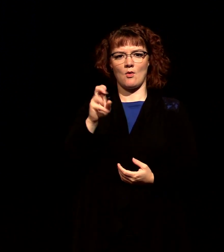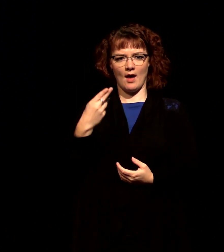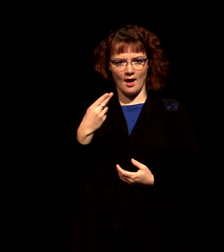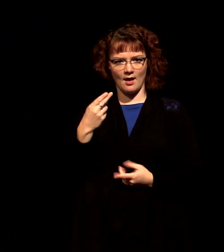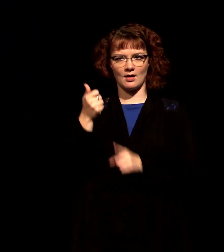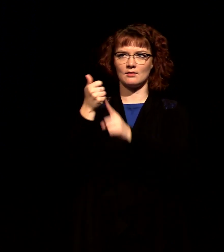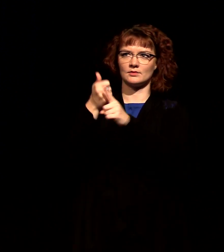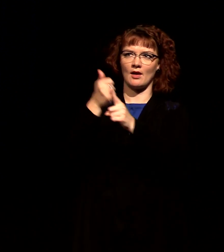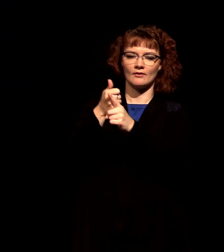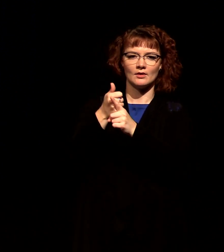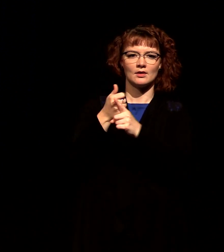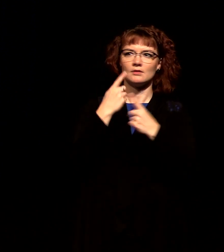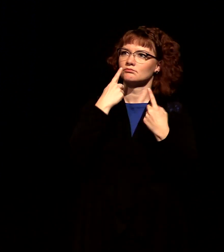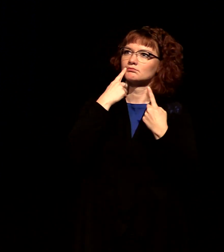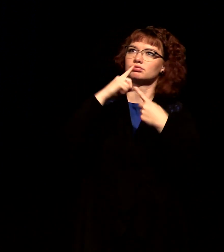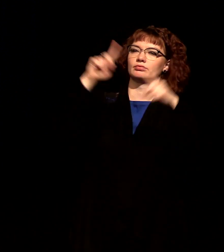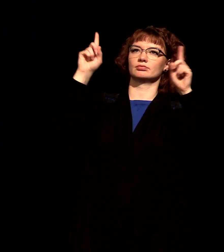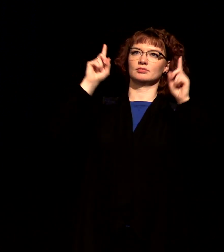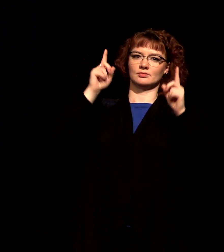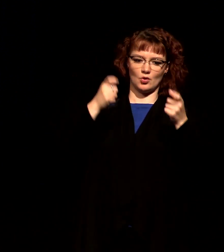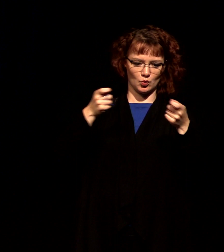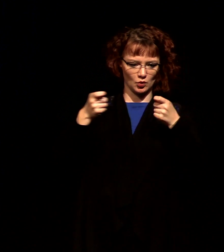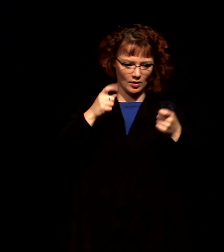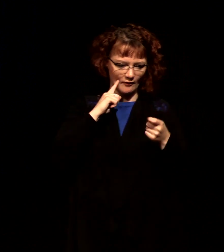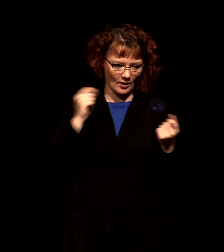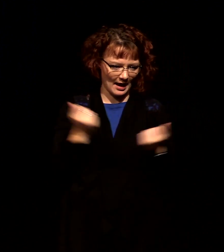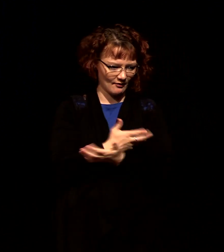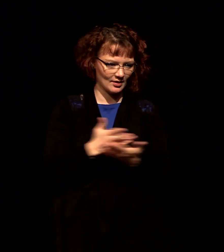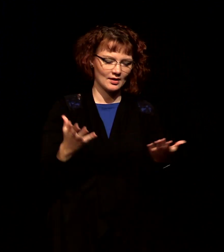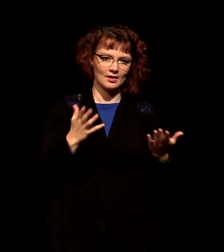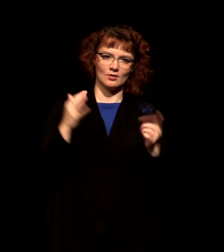a declaration that he is ruler of it all that we are reminded